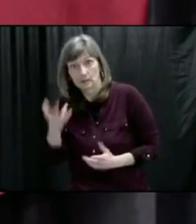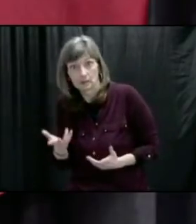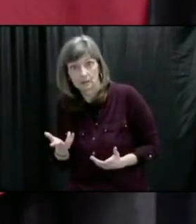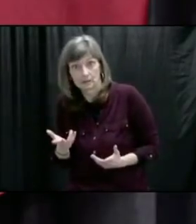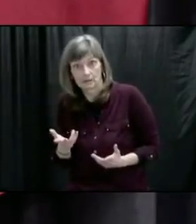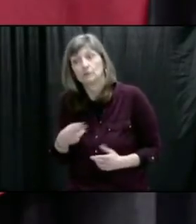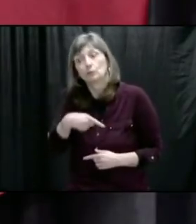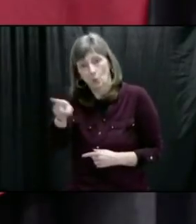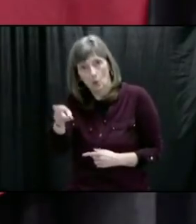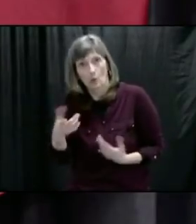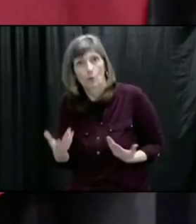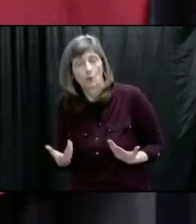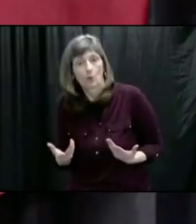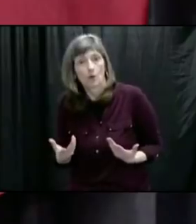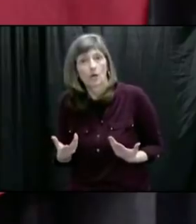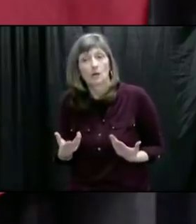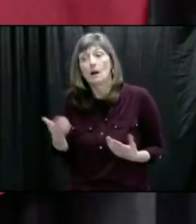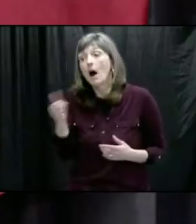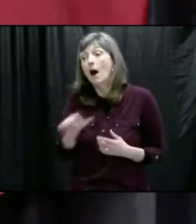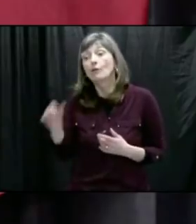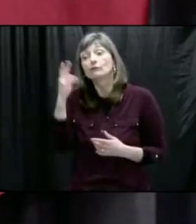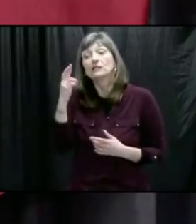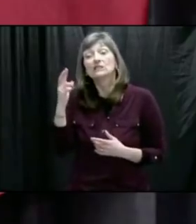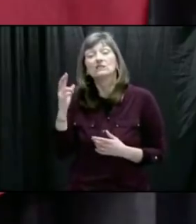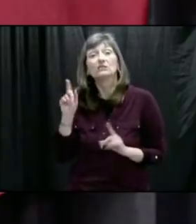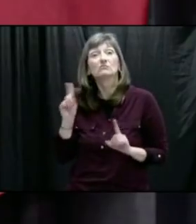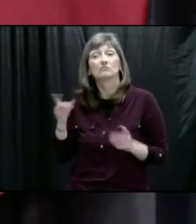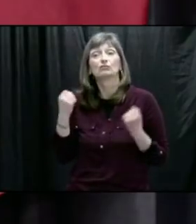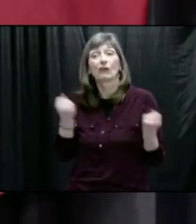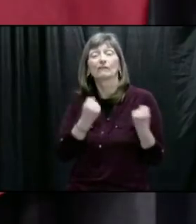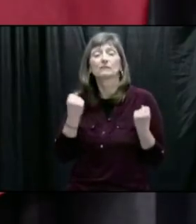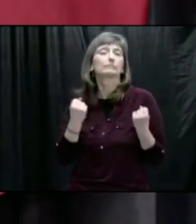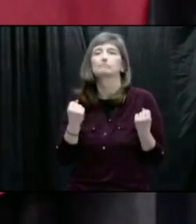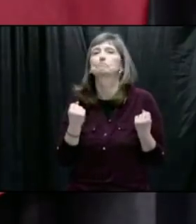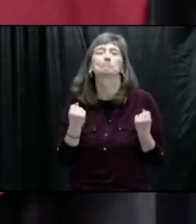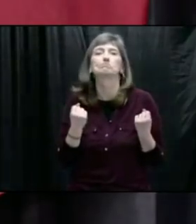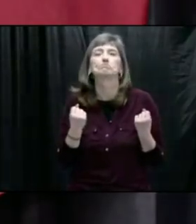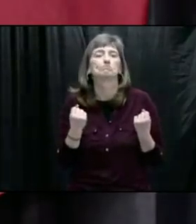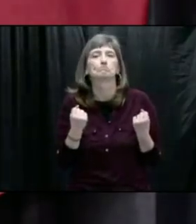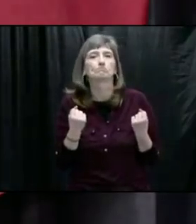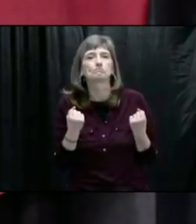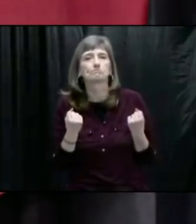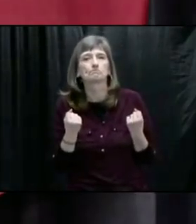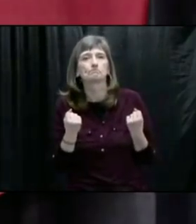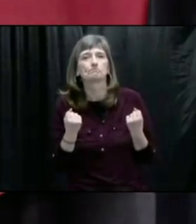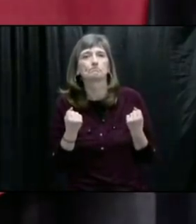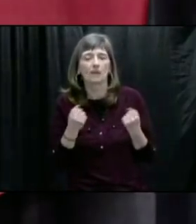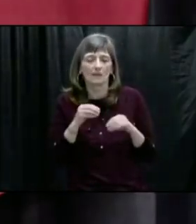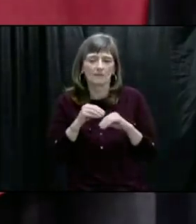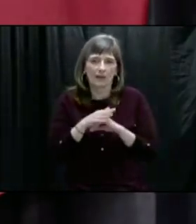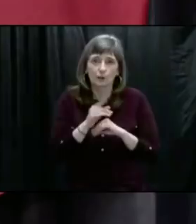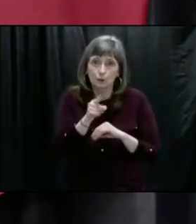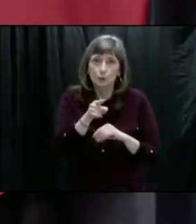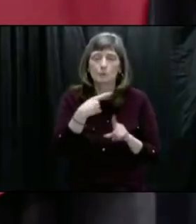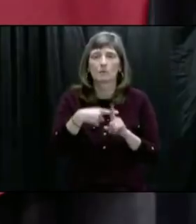NEEDS. ANYTHING ELSE IS RASH AND FRANKLY IT ENDANGERERS EVERY ONE